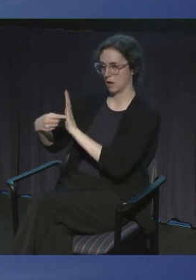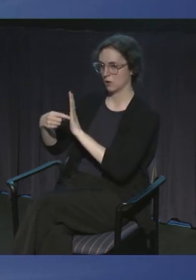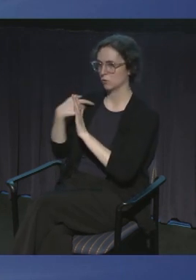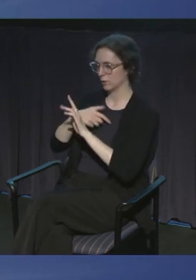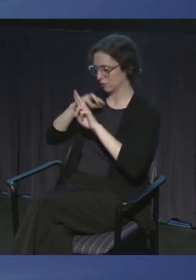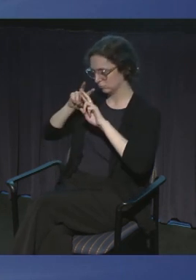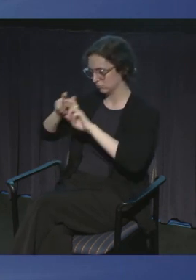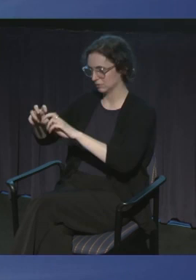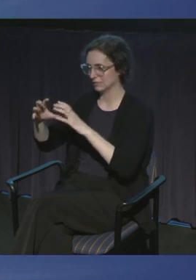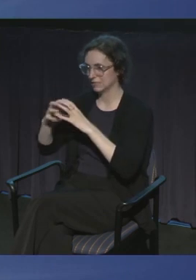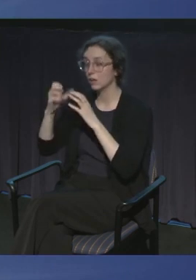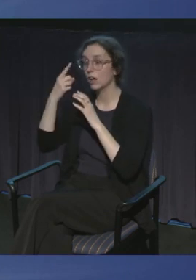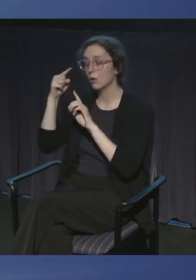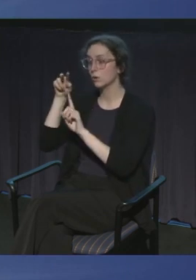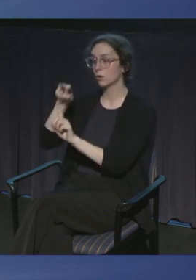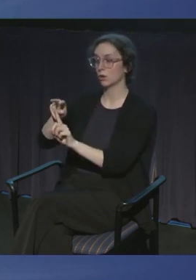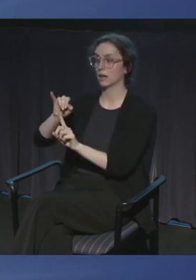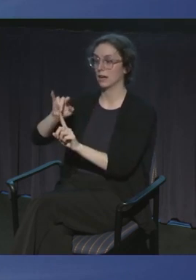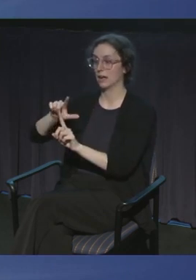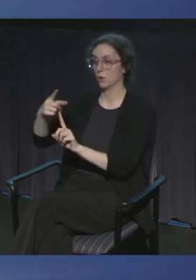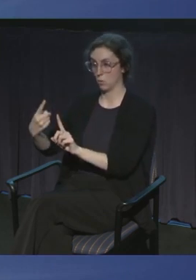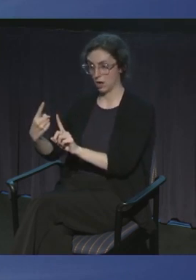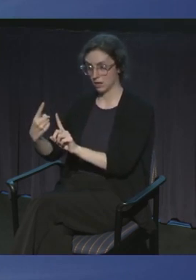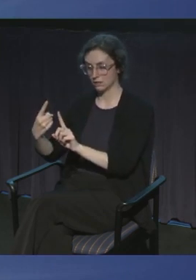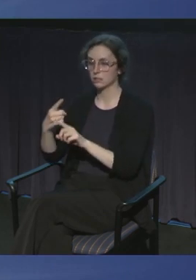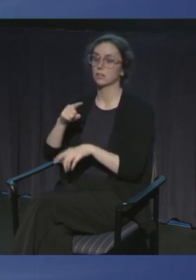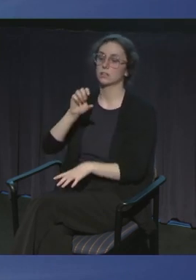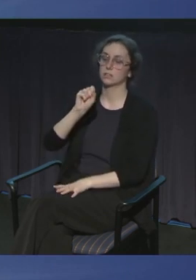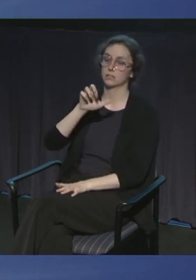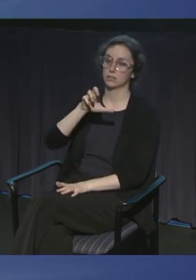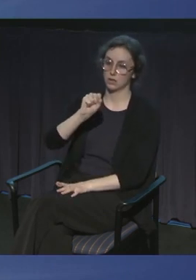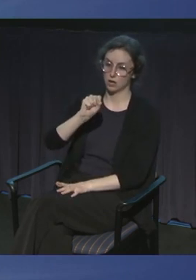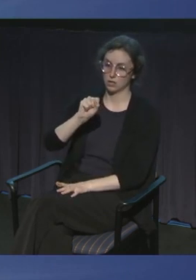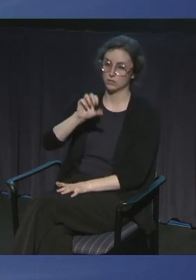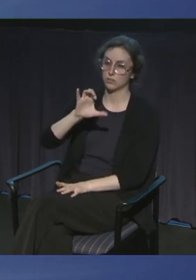LOOKED AT IL-1, WE SAW THAT